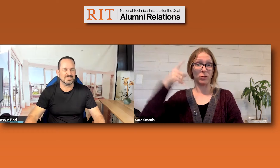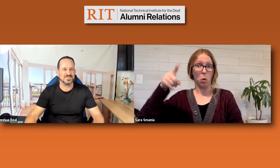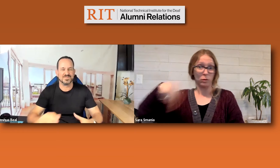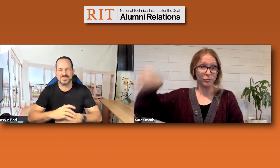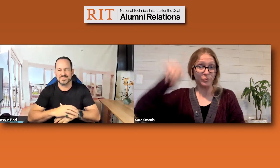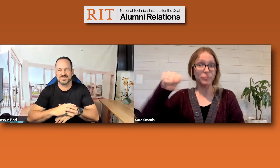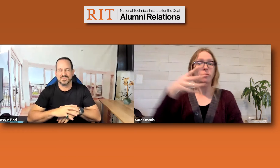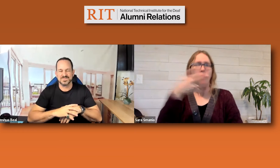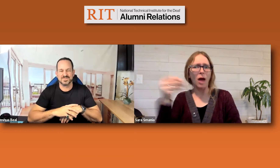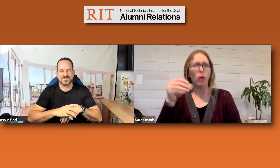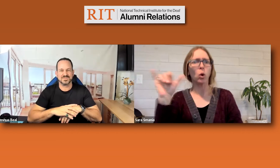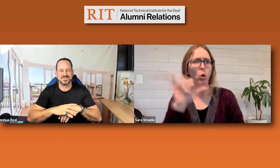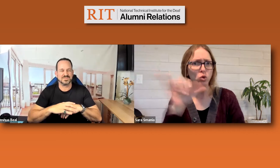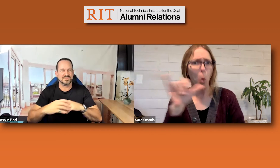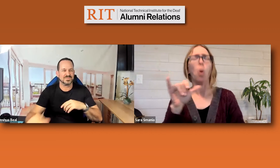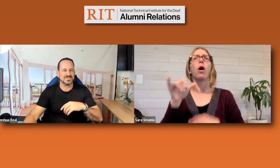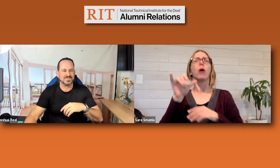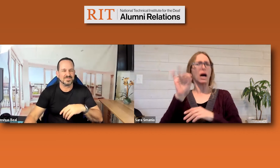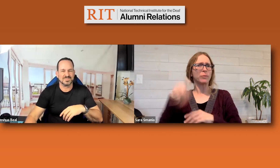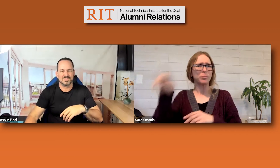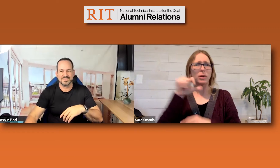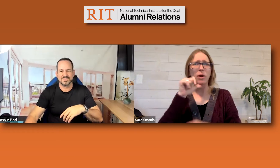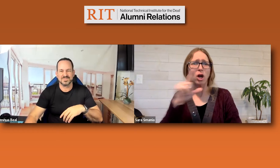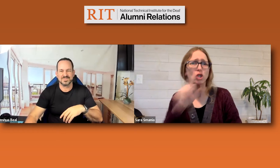for the information you provided to us.